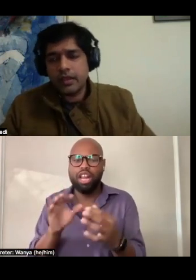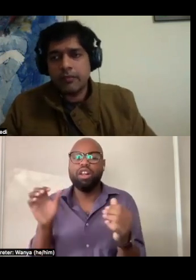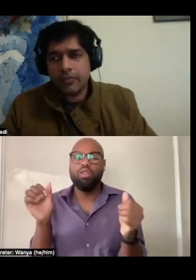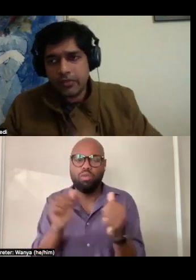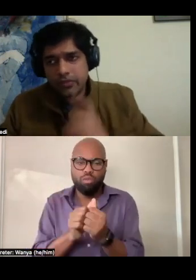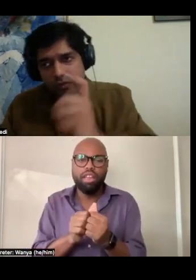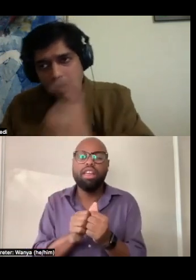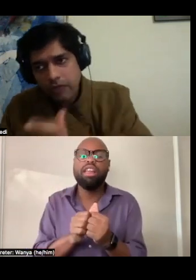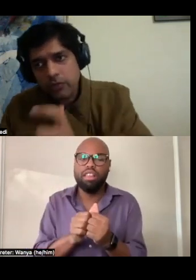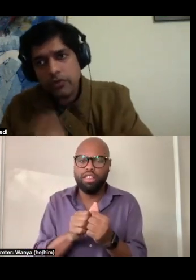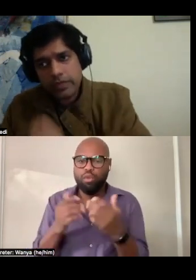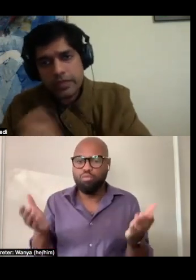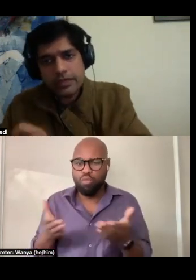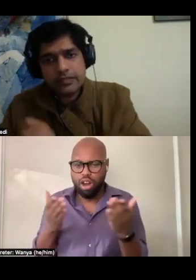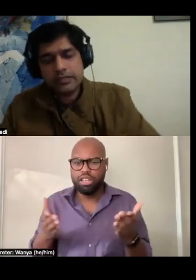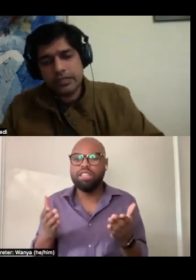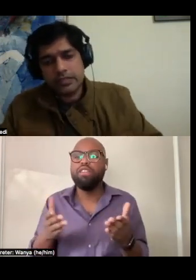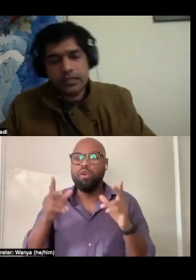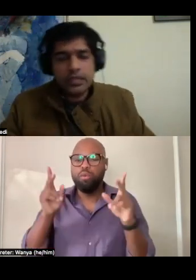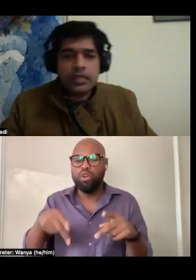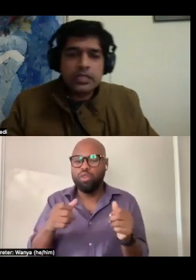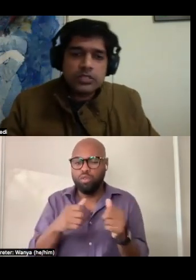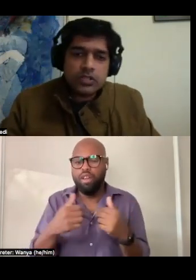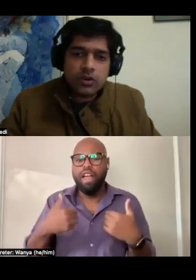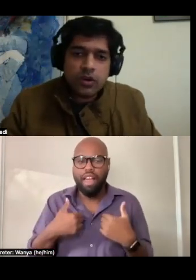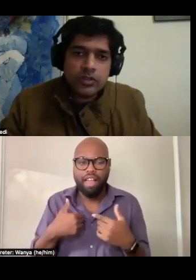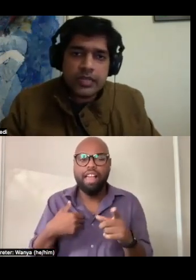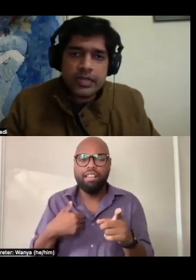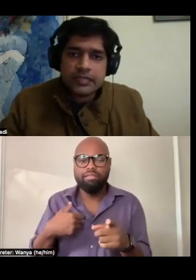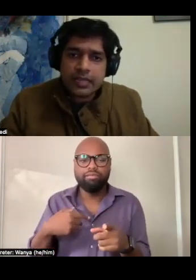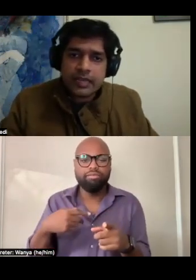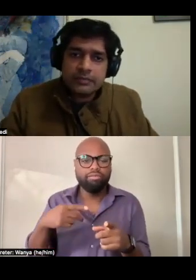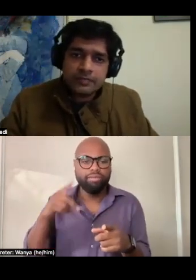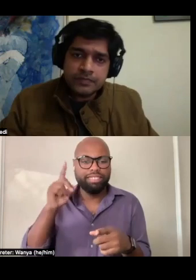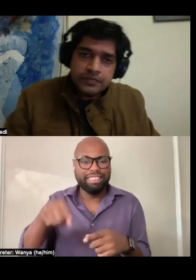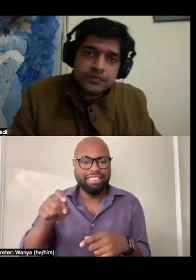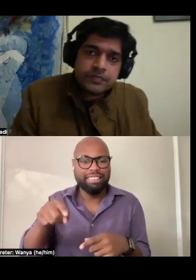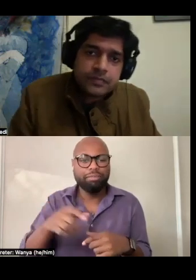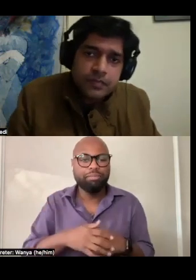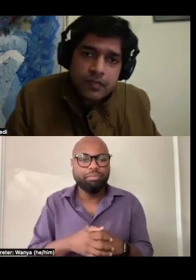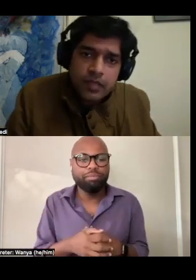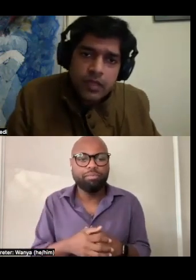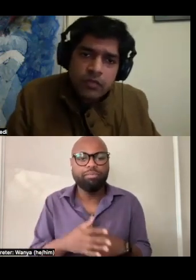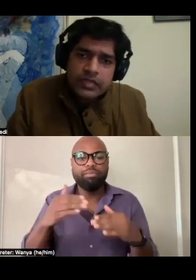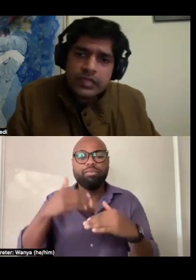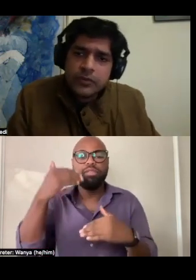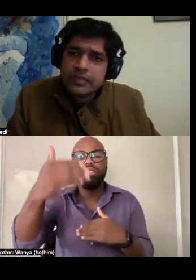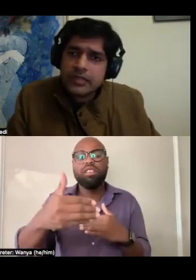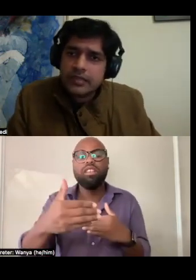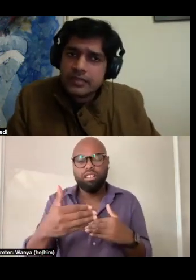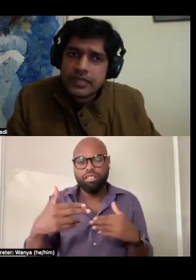Presence of a household with LTSS needs. Onto the next slide, we see race and ethnicity